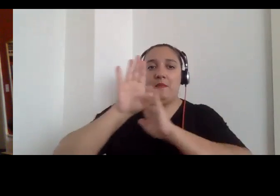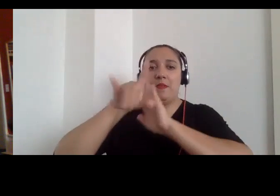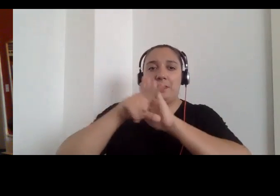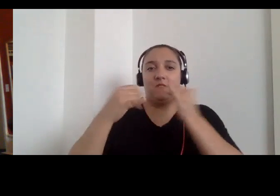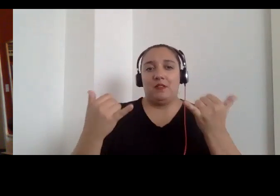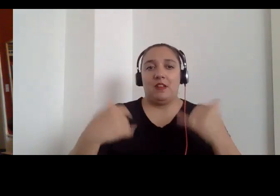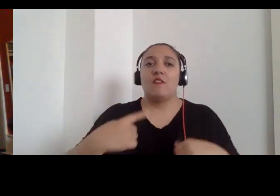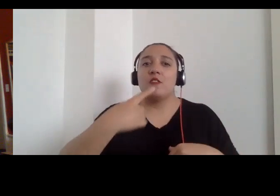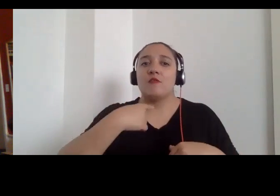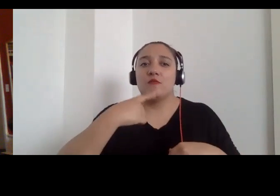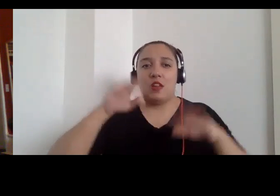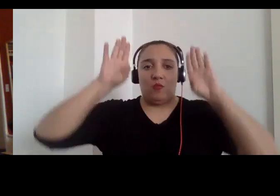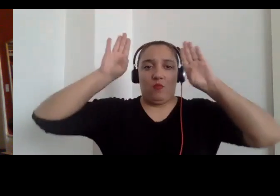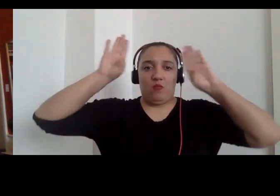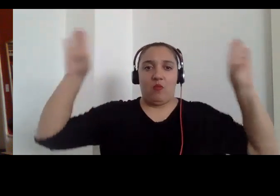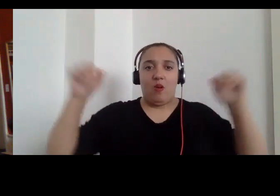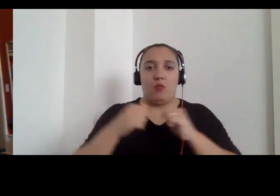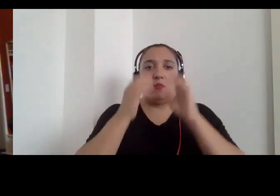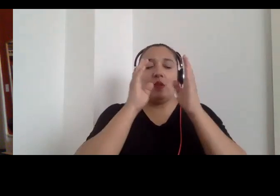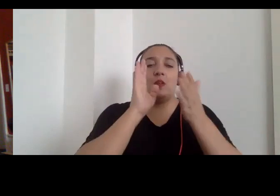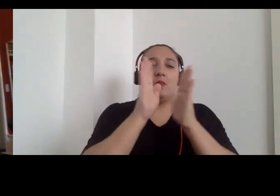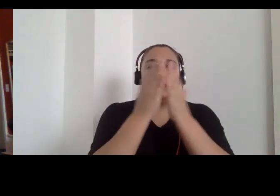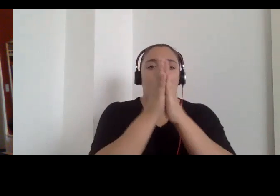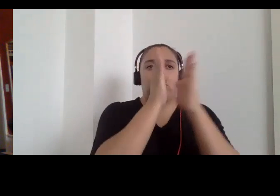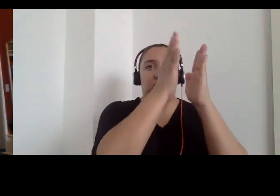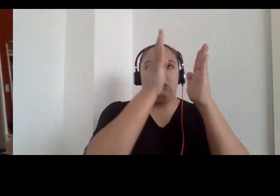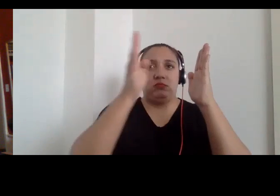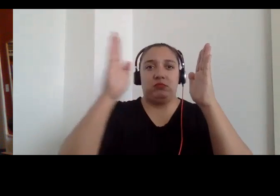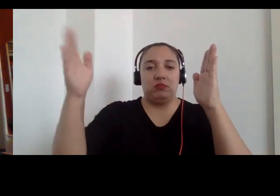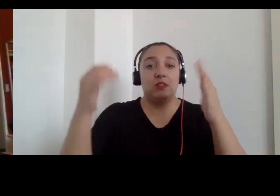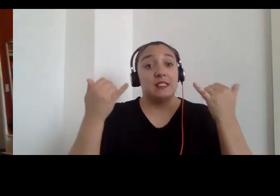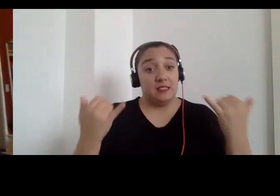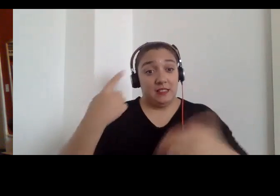So today's conversation is entitled a moment of pause